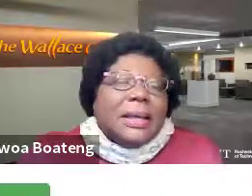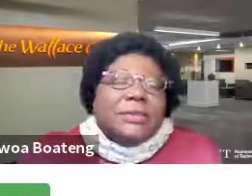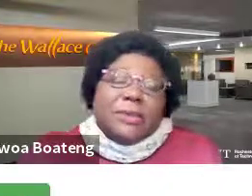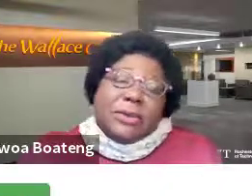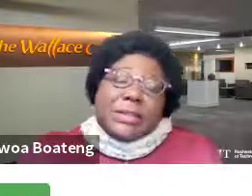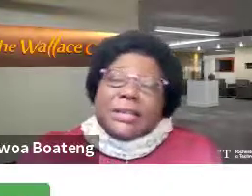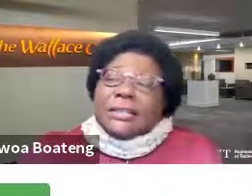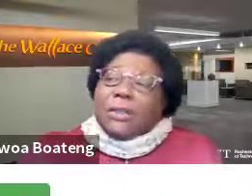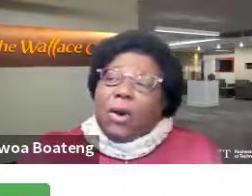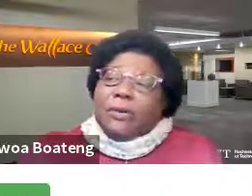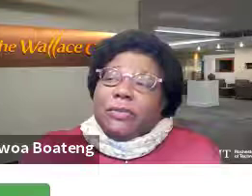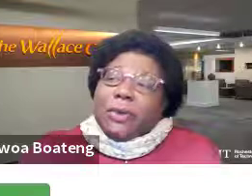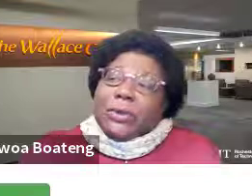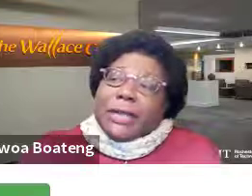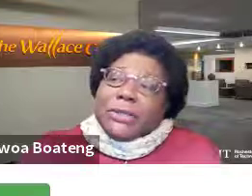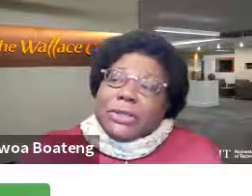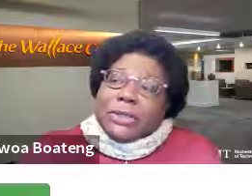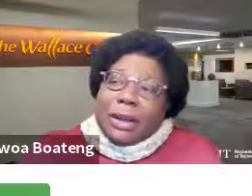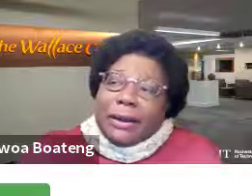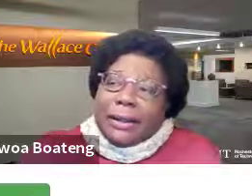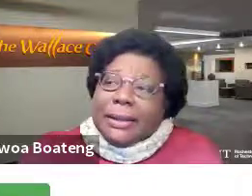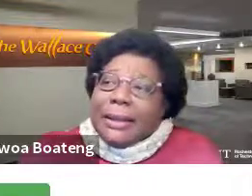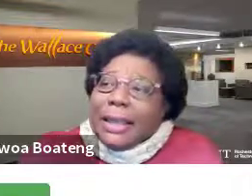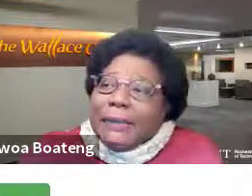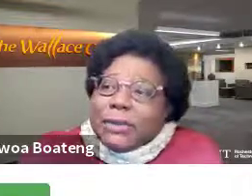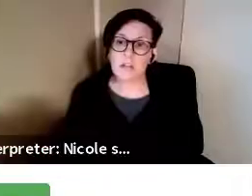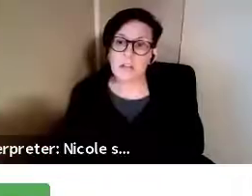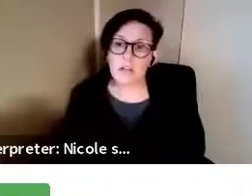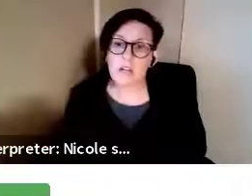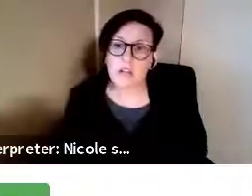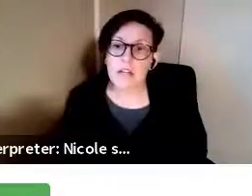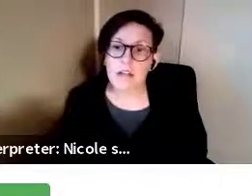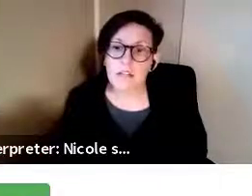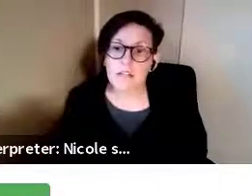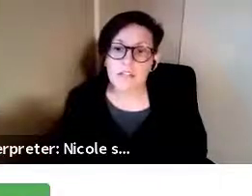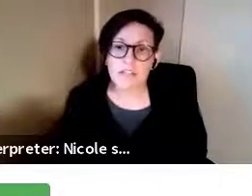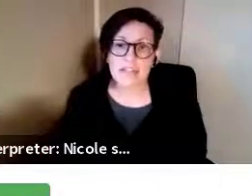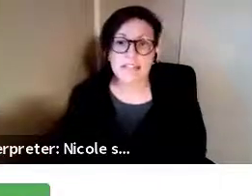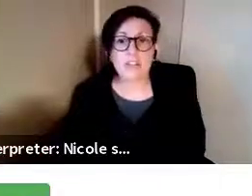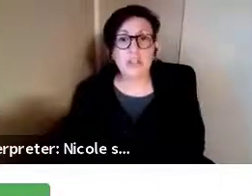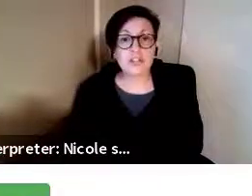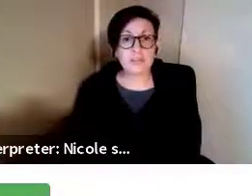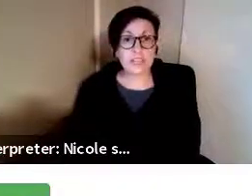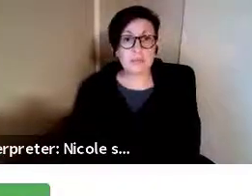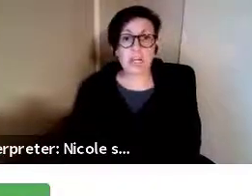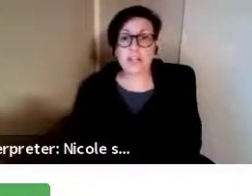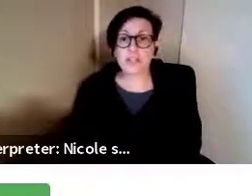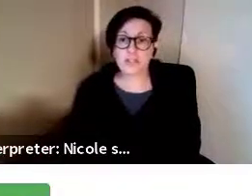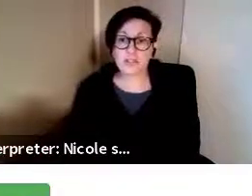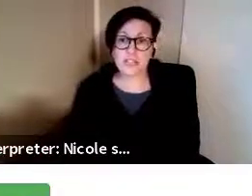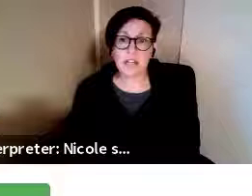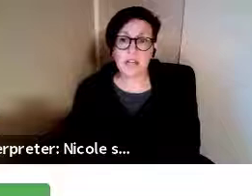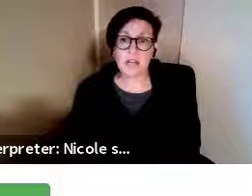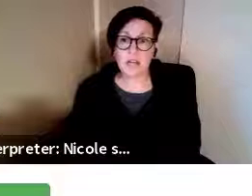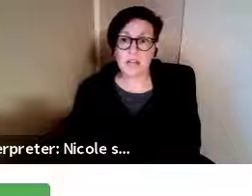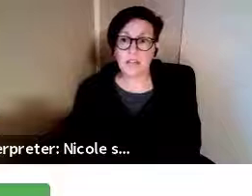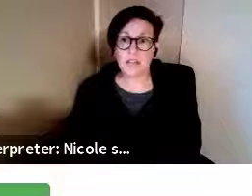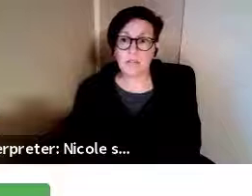Adwoa Boateng: So this is just an all of you to get you started. Yes. Nicole she/her: John's asking. Could you stop sharing your screen. Nicole she/her: And then